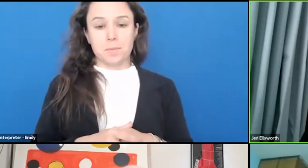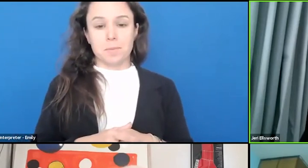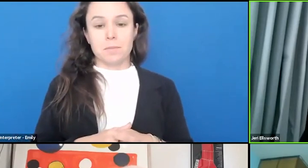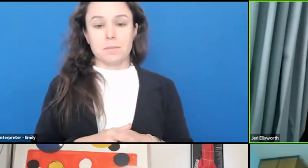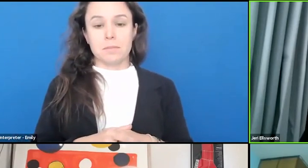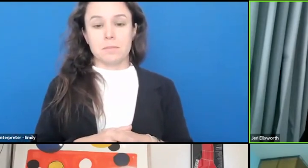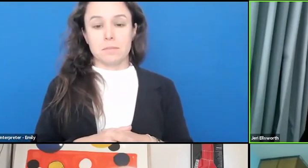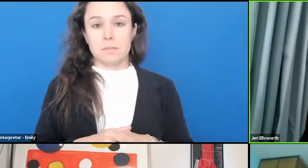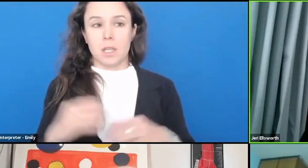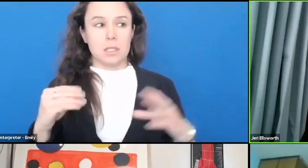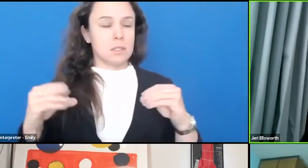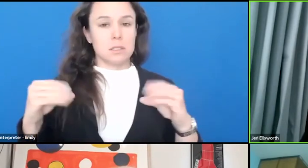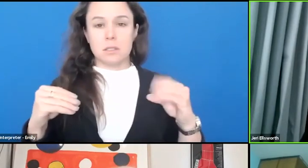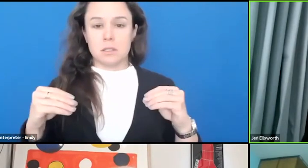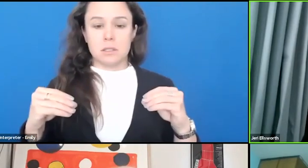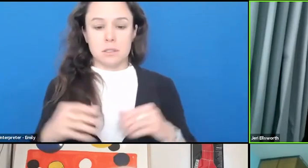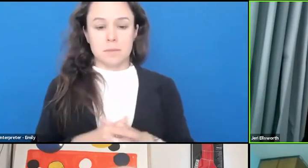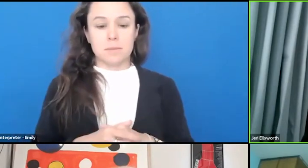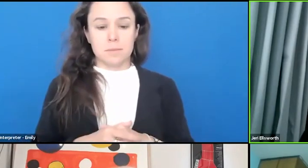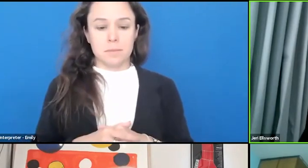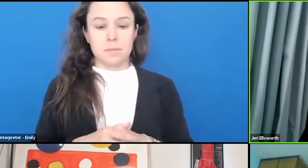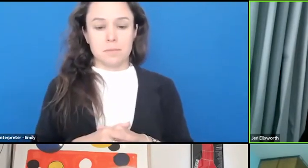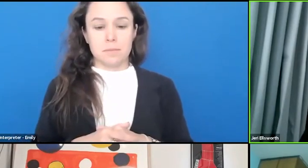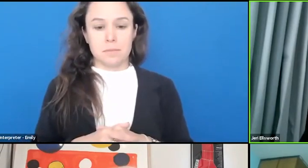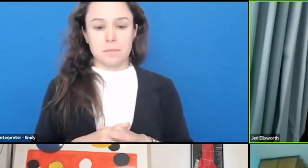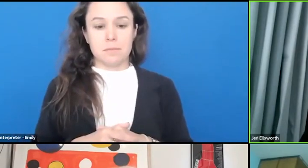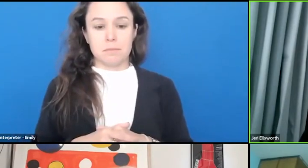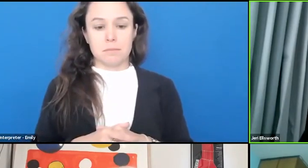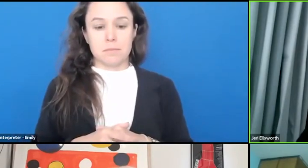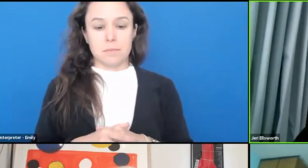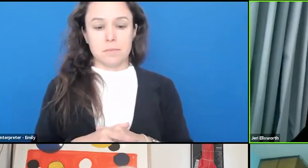Fails hard Yeah exactly that was a good point you brought up, and that's